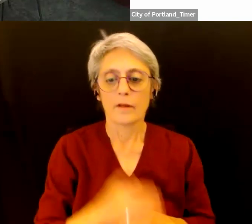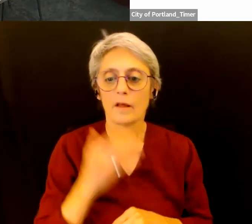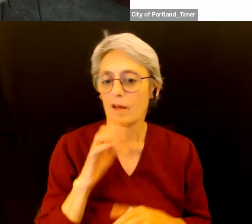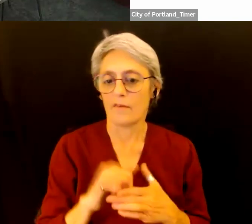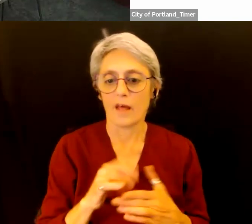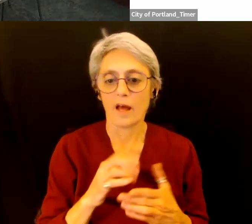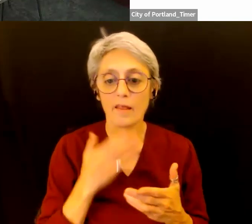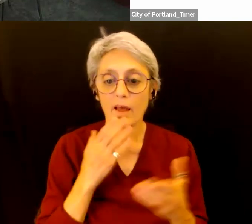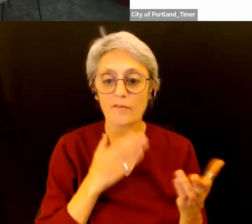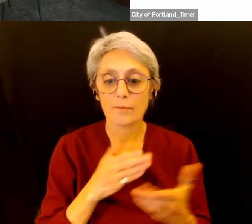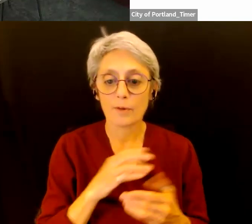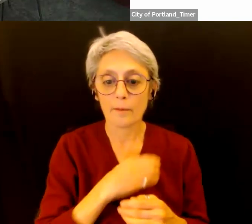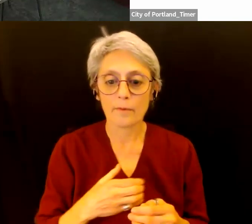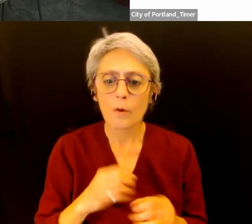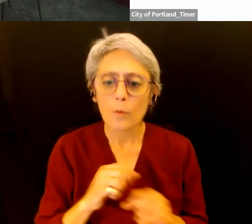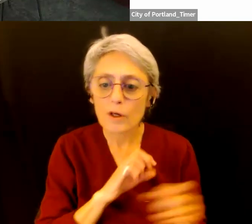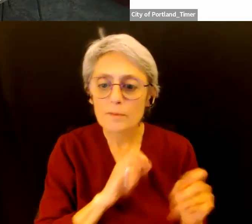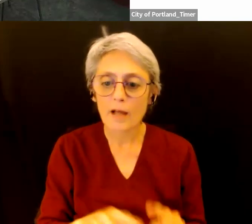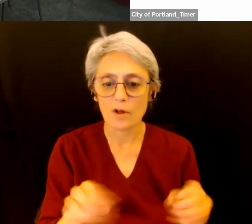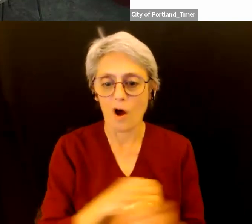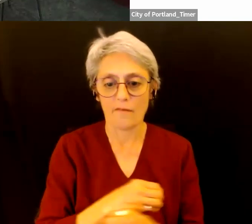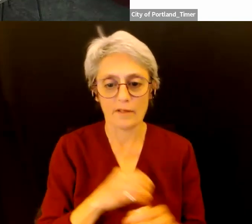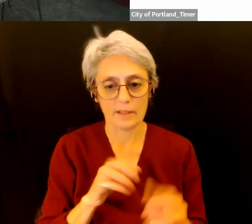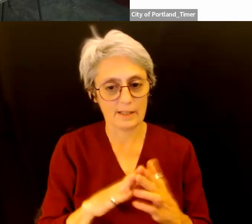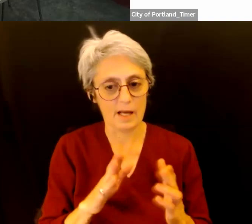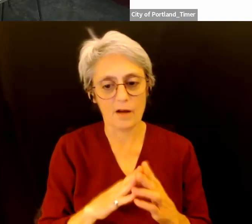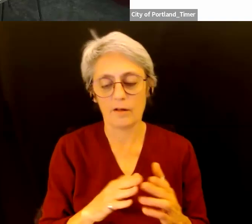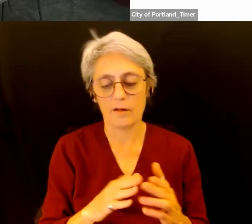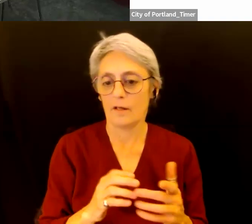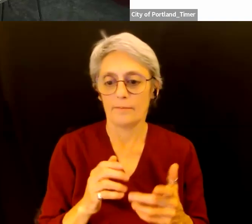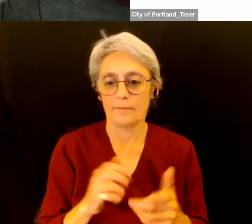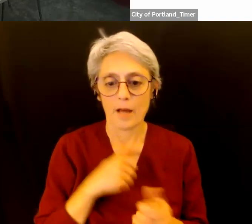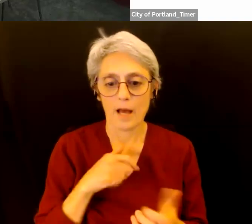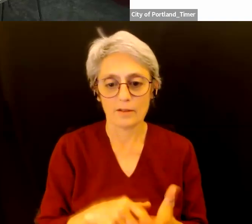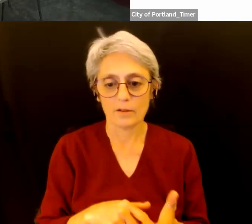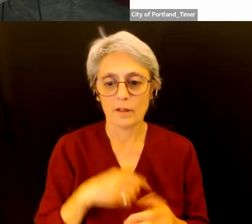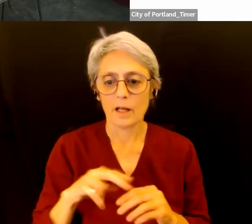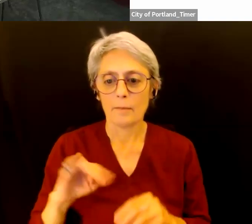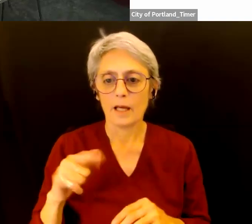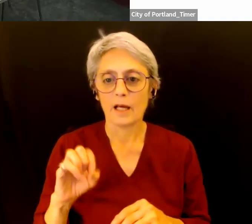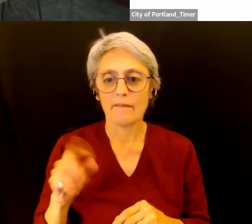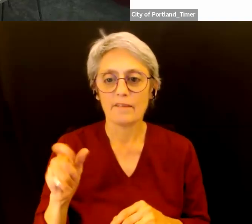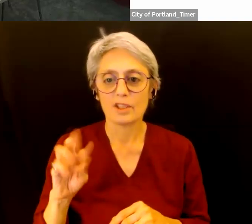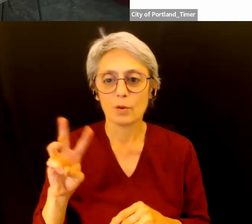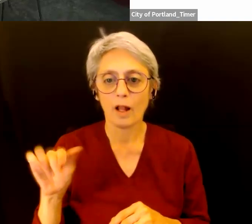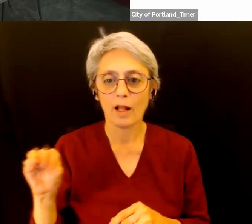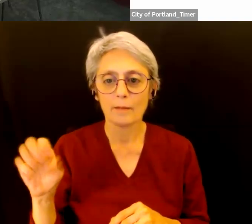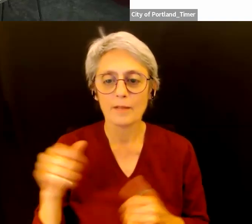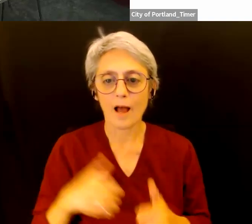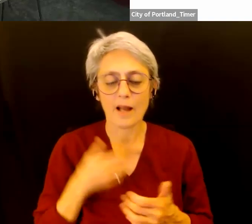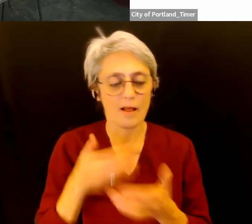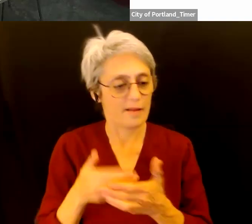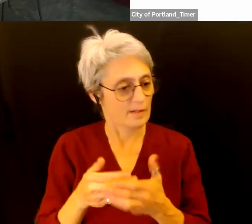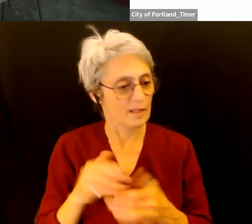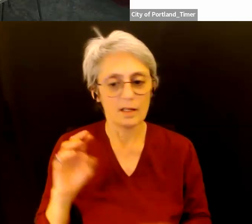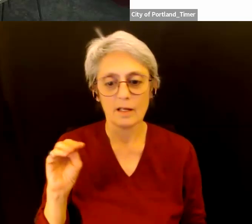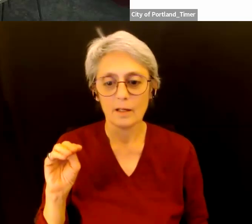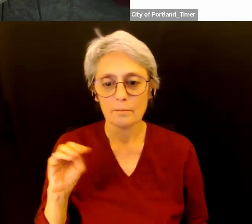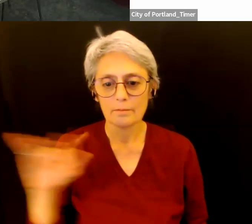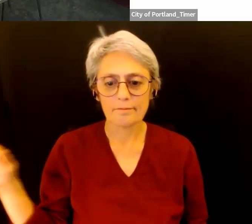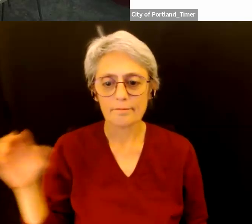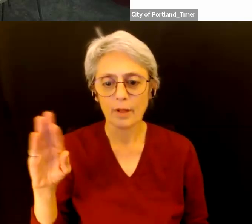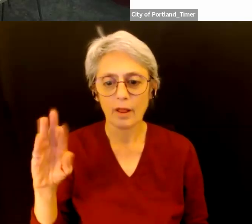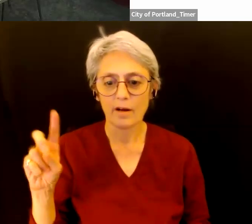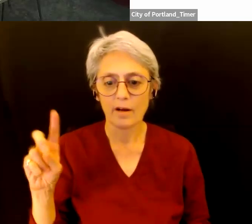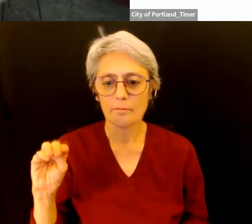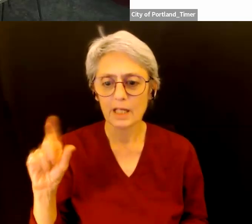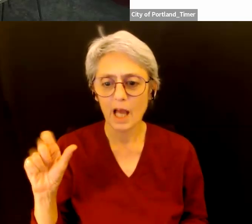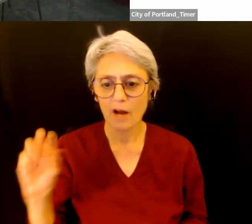I applauded. I've been a resident for more than 30 years. My name is Inga Fisher Williams. I now live just off of McCarran Boulevard when I sold my house and retired.